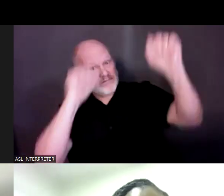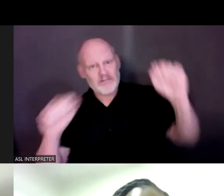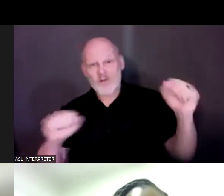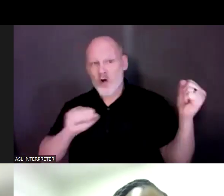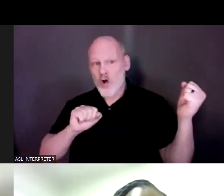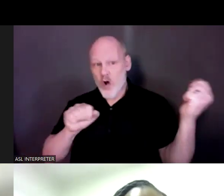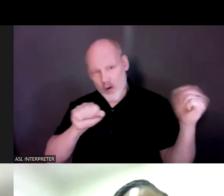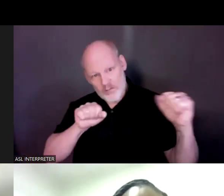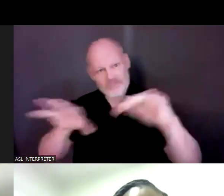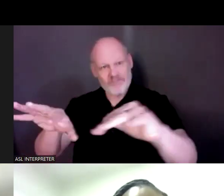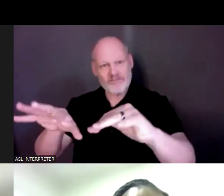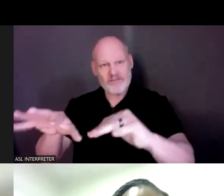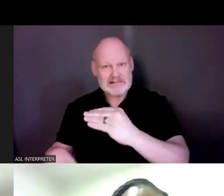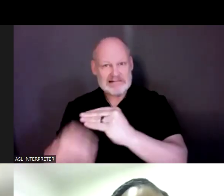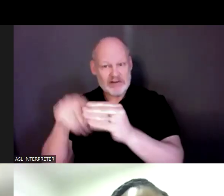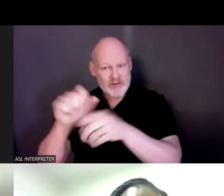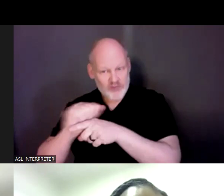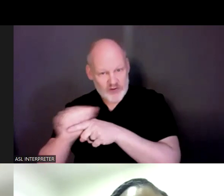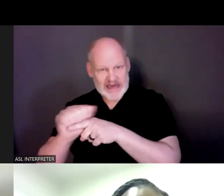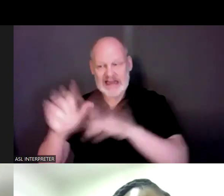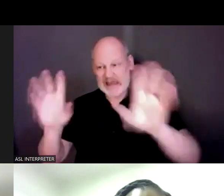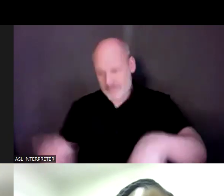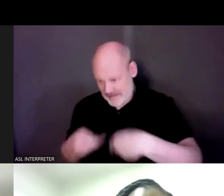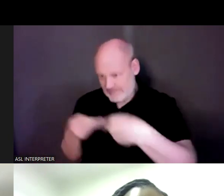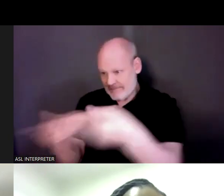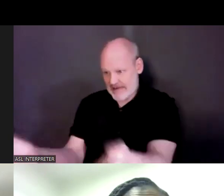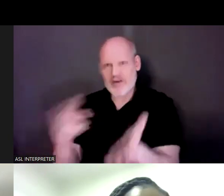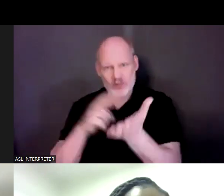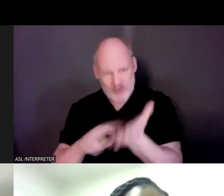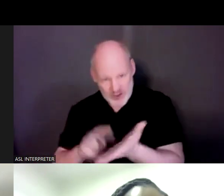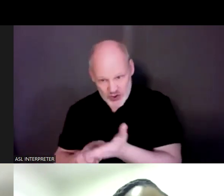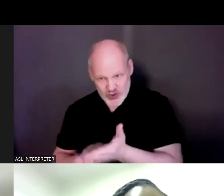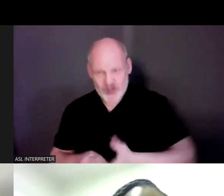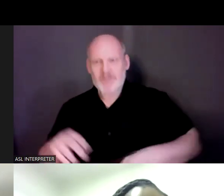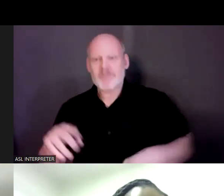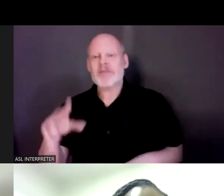research and just really building the capacity of all. Going back to we culture so that again